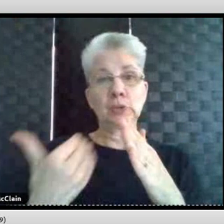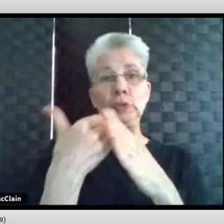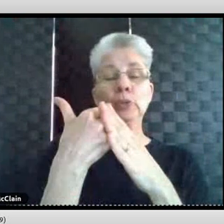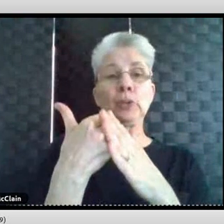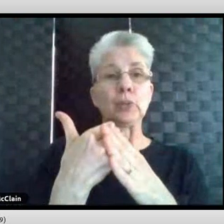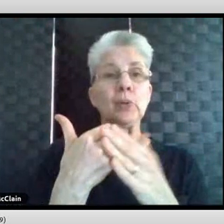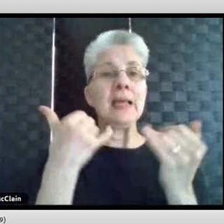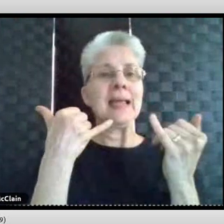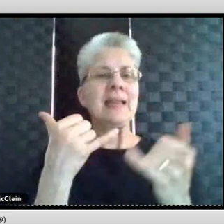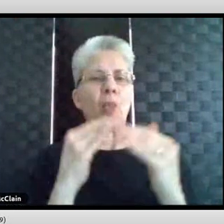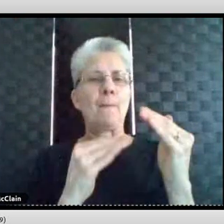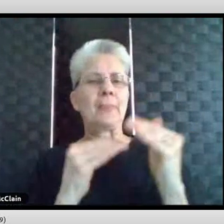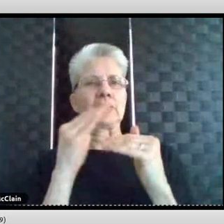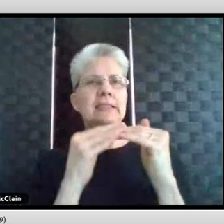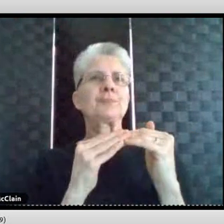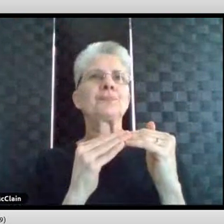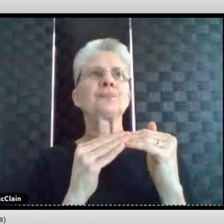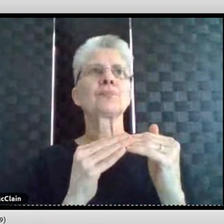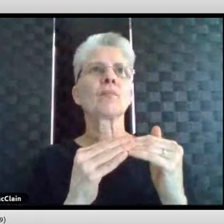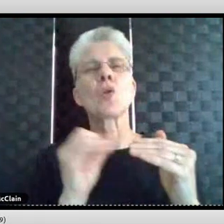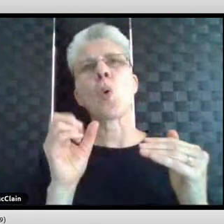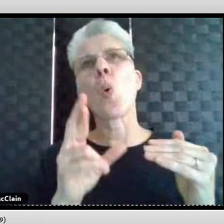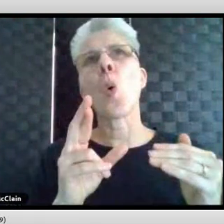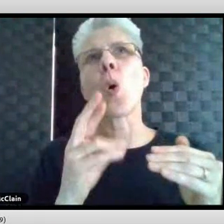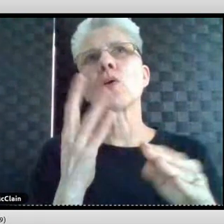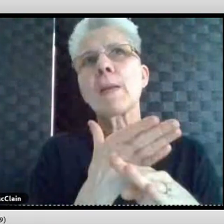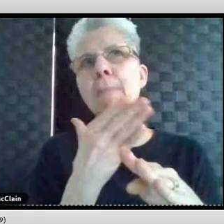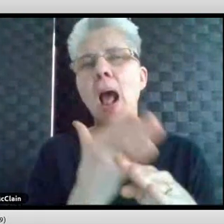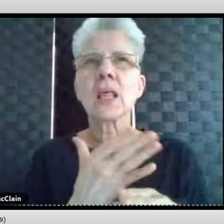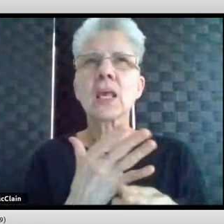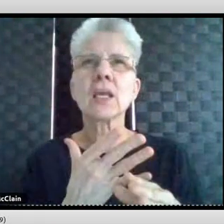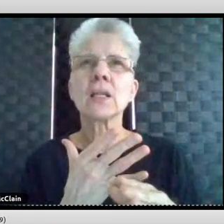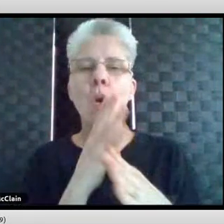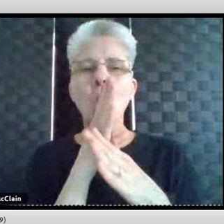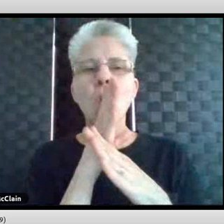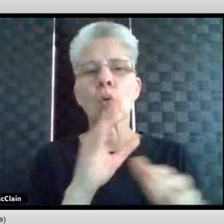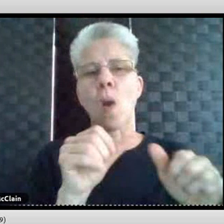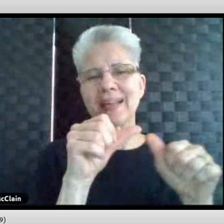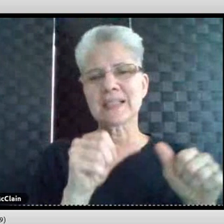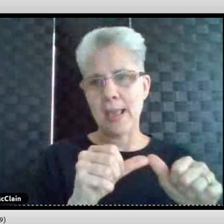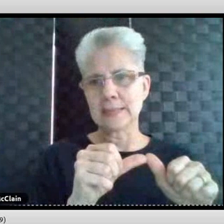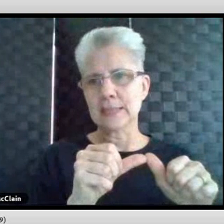that they are building or remodeling quiet spaces,